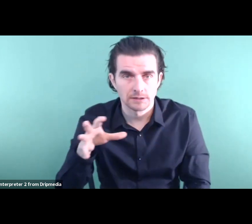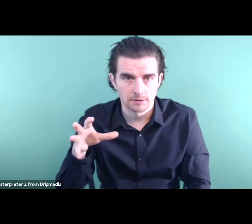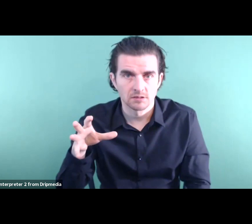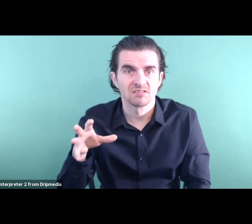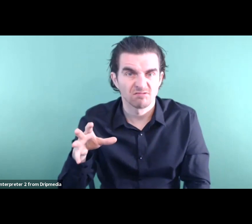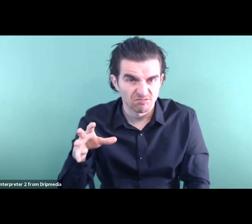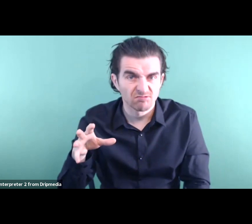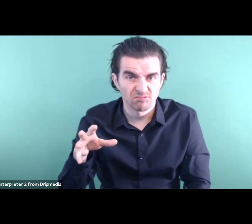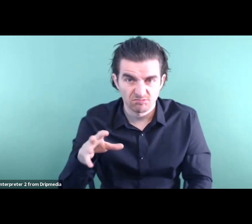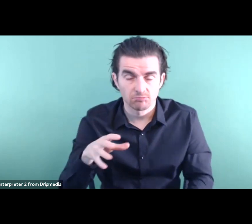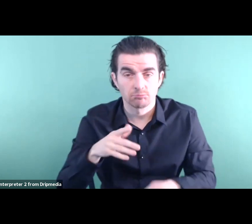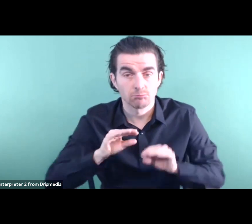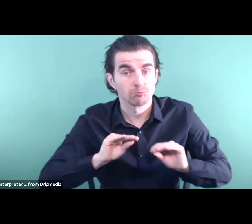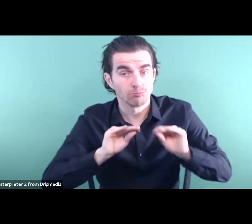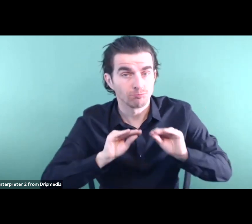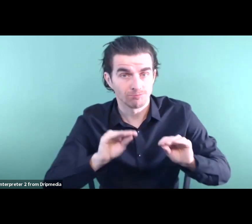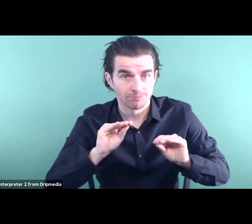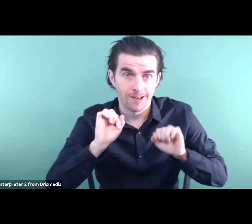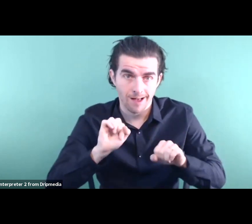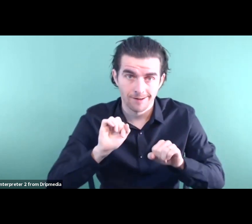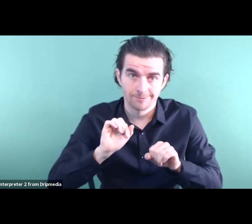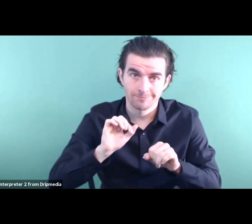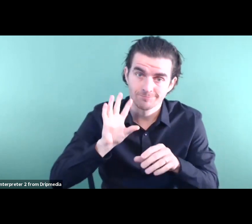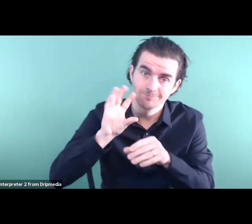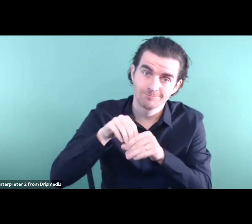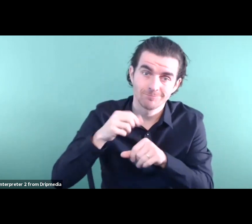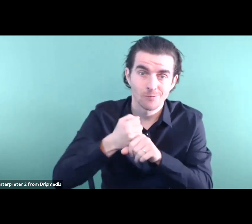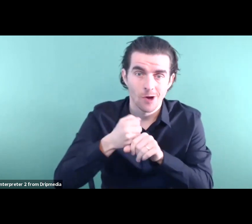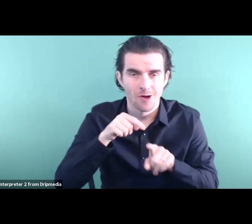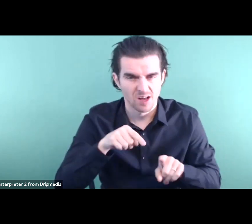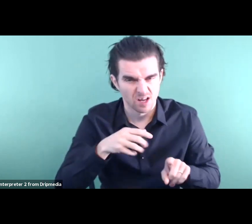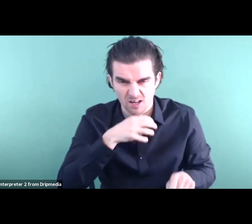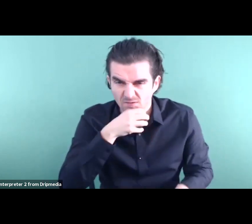what kind of mechanism can be found to ensure that microfinancing institutions